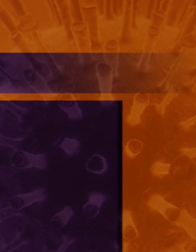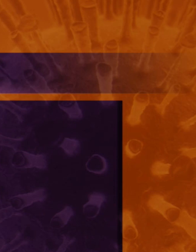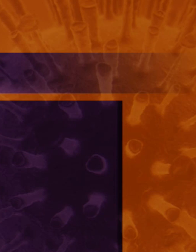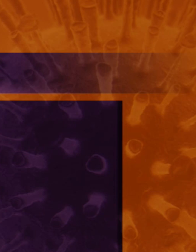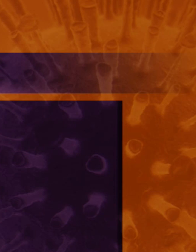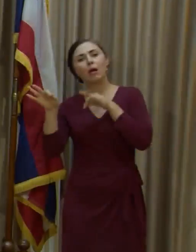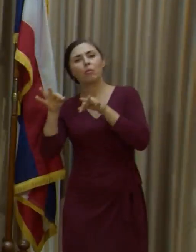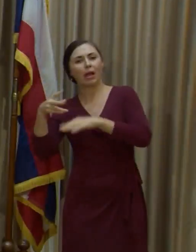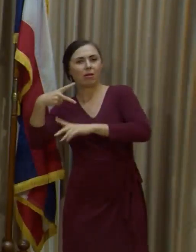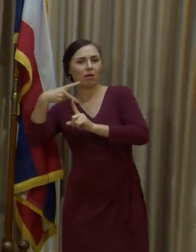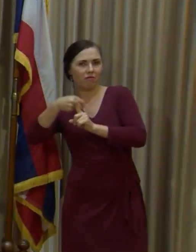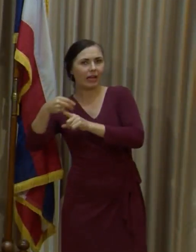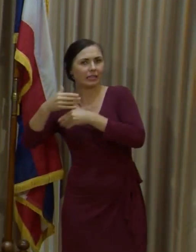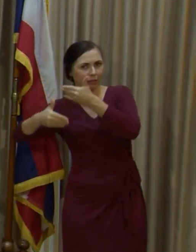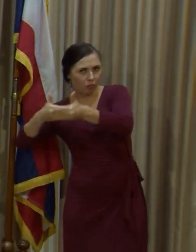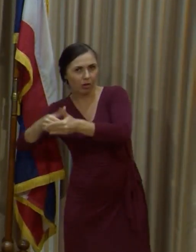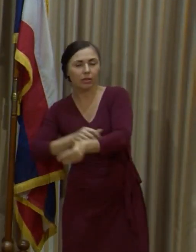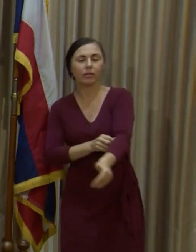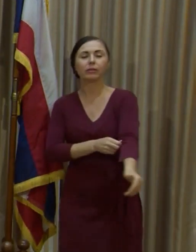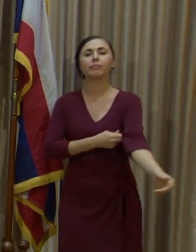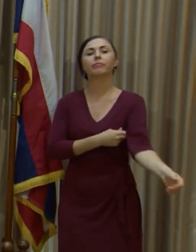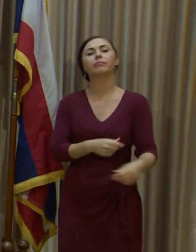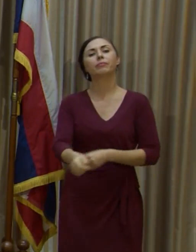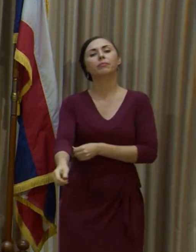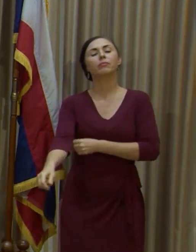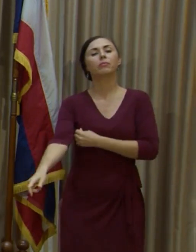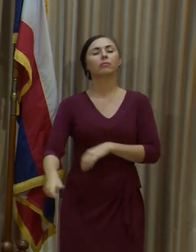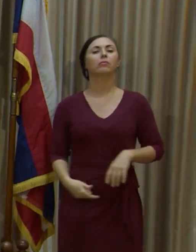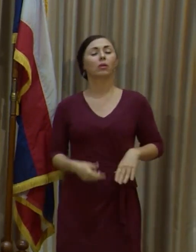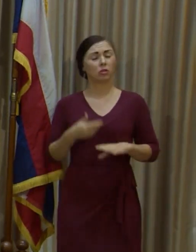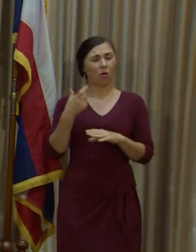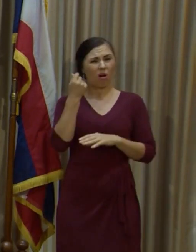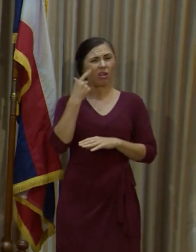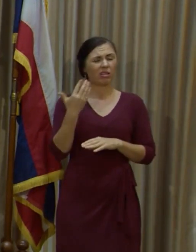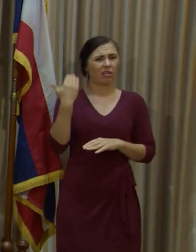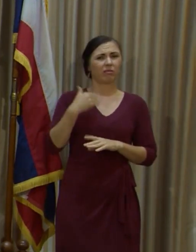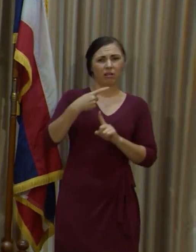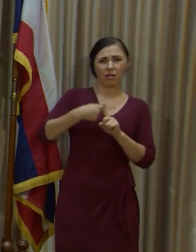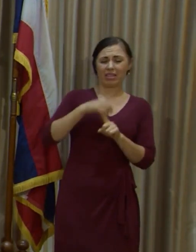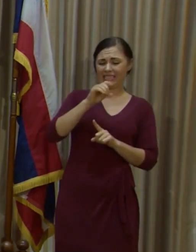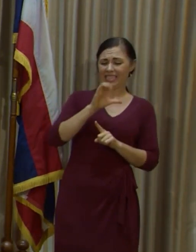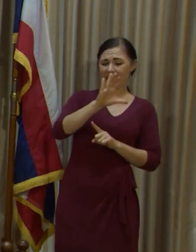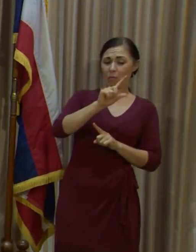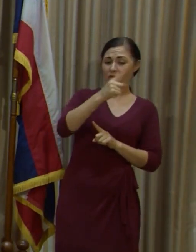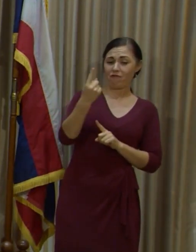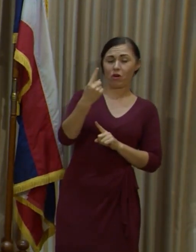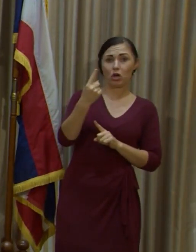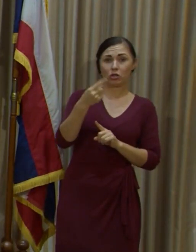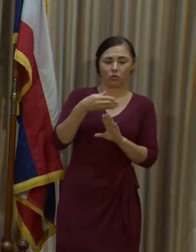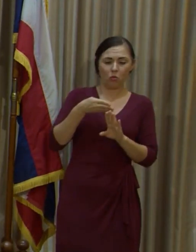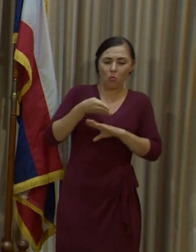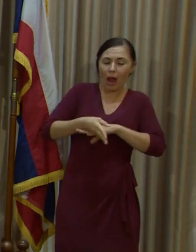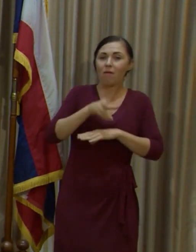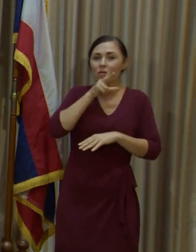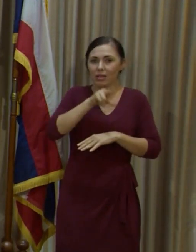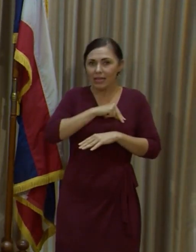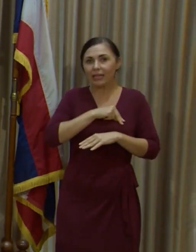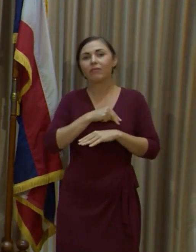ON DEC 1, RIGHT AFTER THANKSGIVING ..OUR 7 DAY AVE WERE THE FOLLOWING...80 NEW DAILY CASES ON AVERAGE..THAT'S 7 DAY AVERAGE. 1.7% POSITIVITY RATE, AND 56 INDIVIDUALS WERE HOSPITALIZED